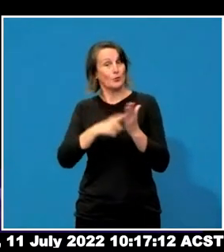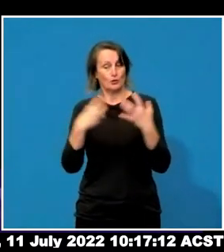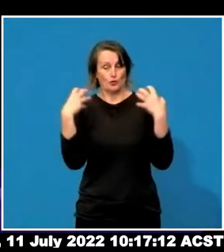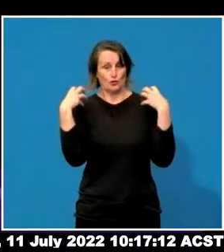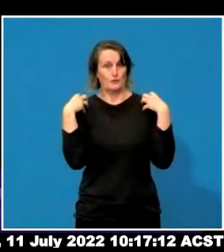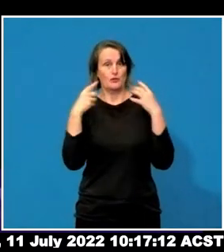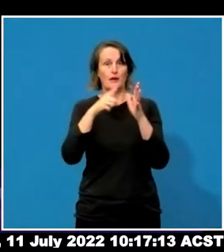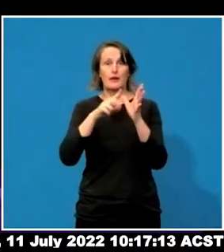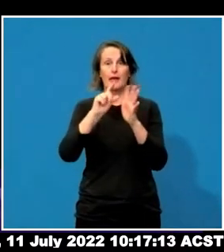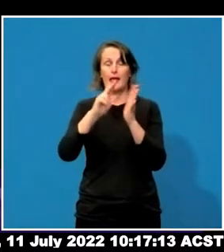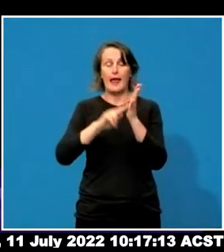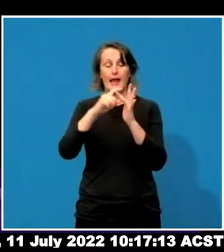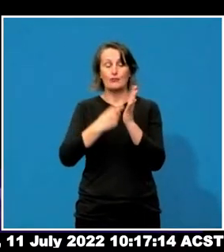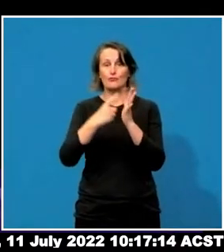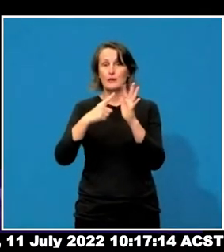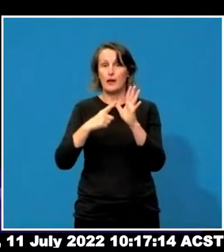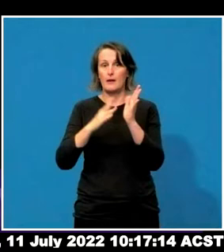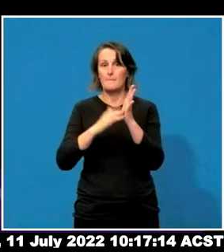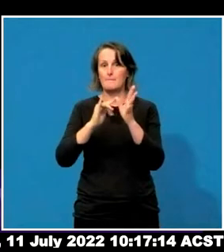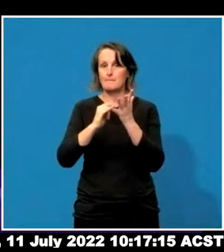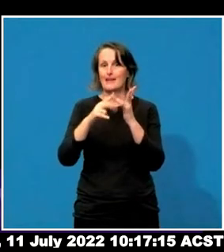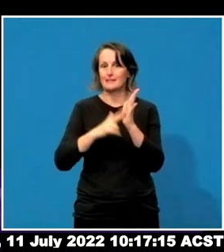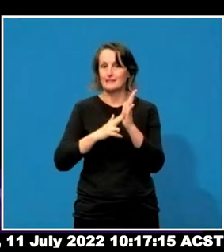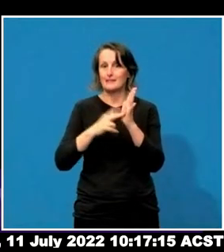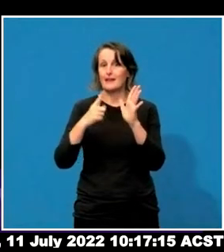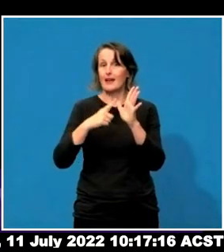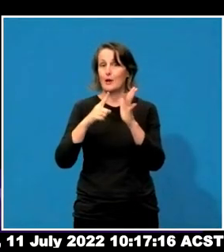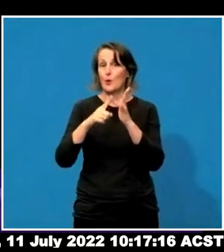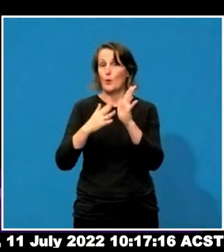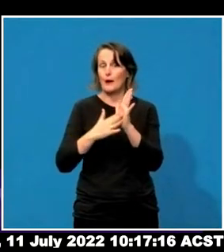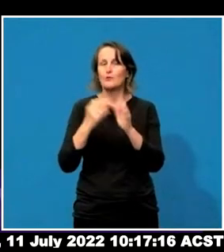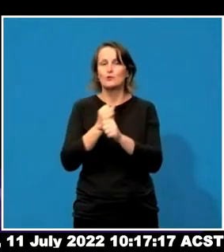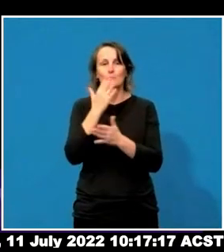for her tireless efforts to ensure that the voices of First Nations people with